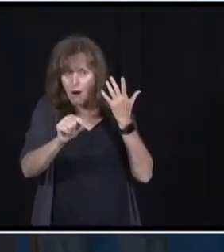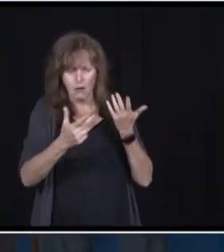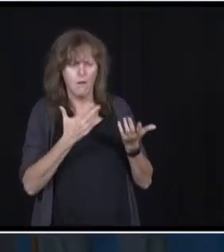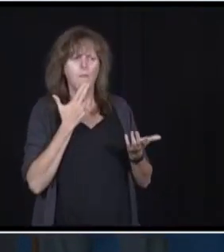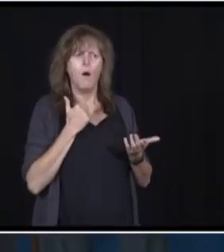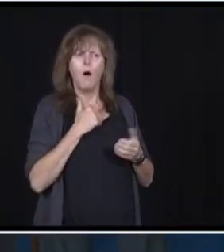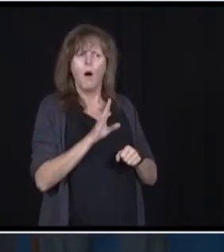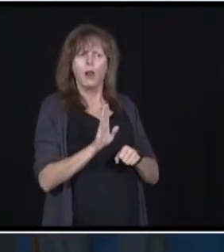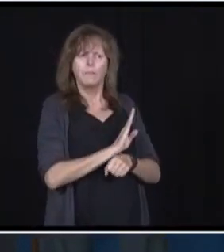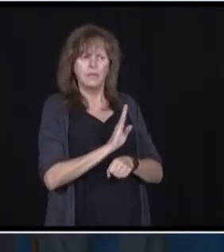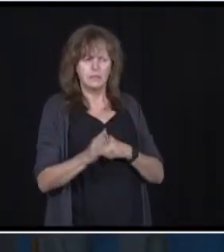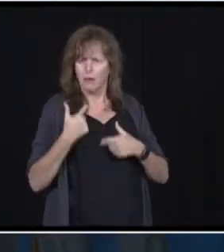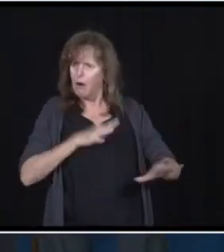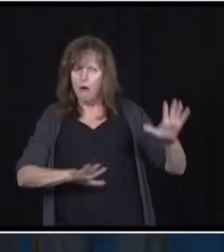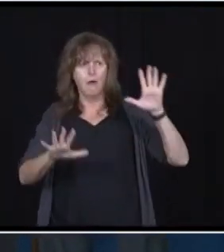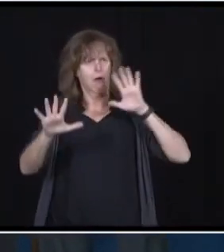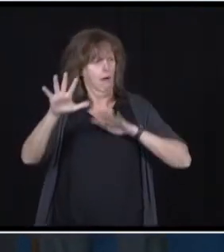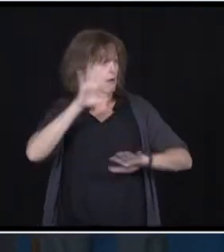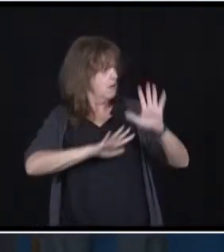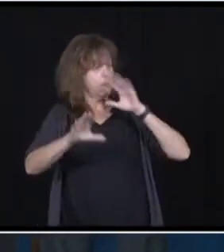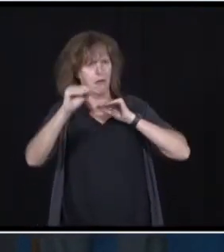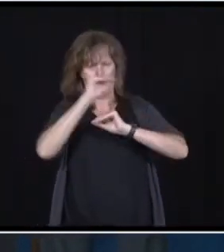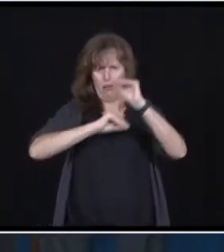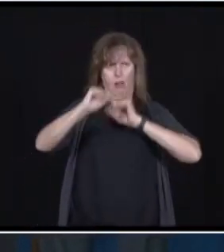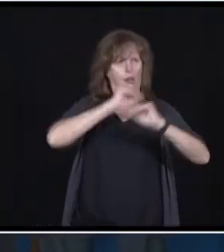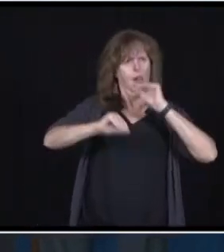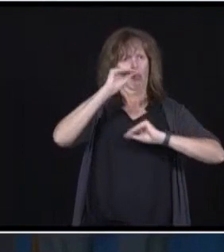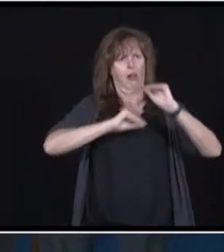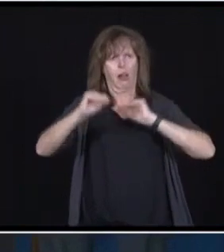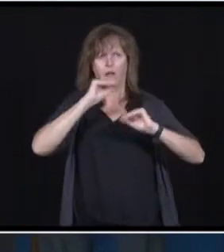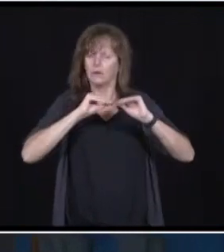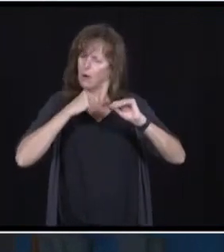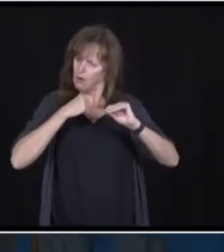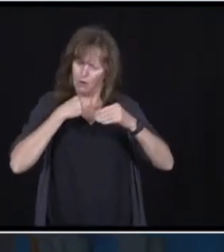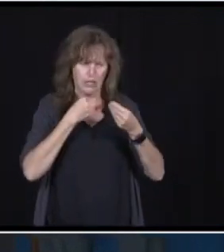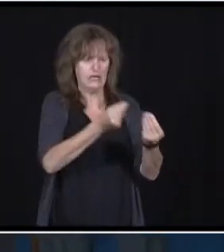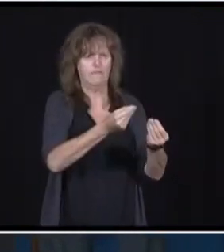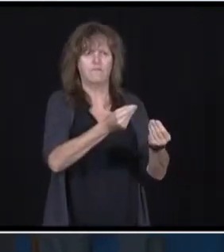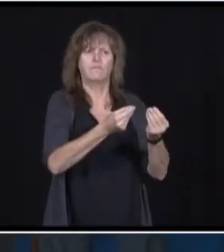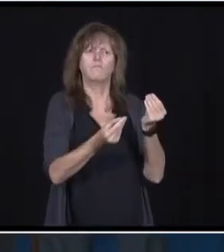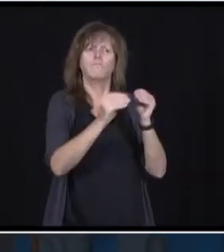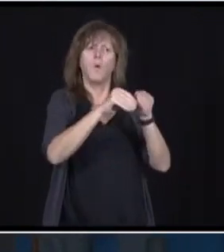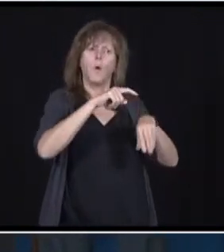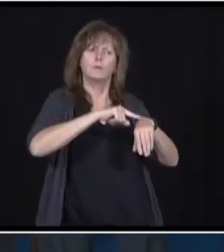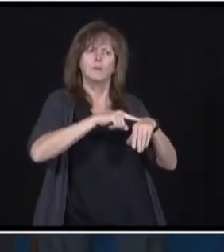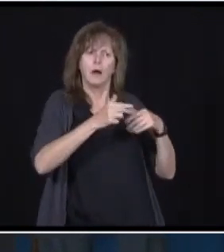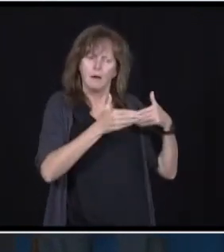who have been seriously impacted by COVID-19. We will not rest until every person, every business, every